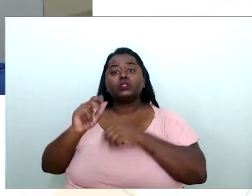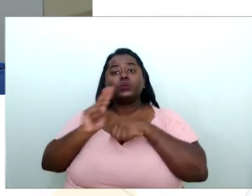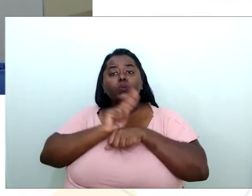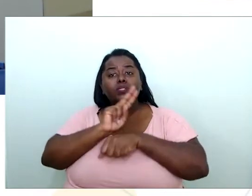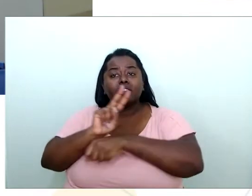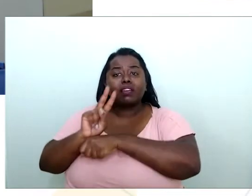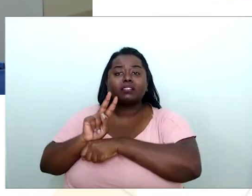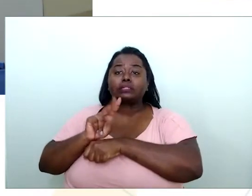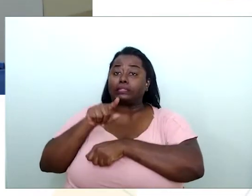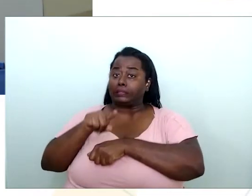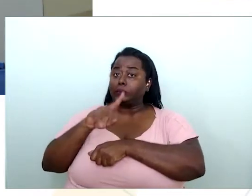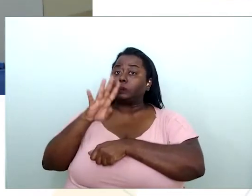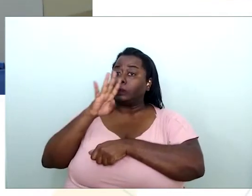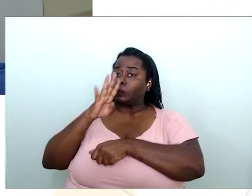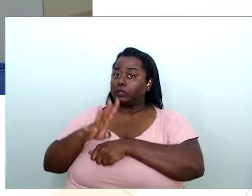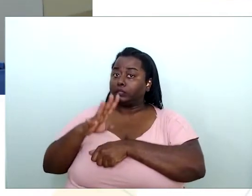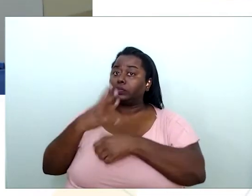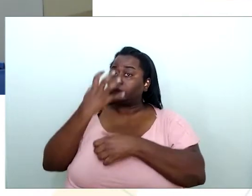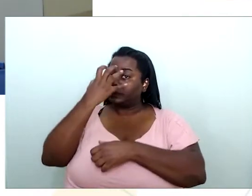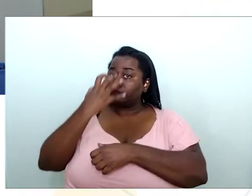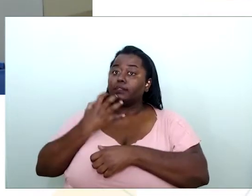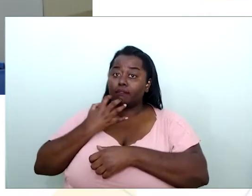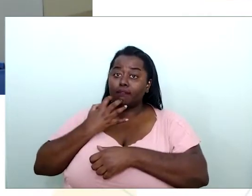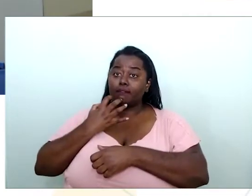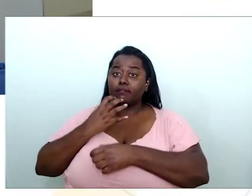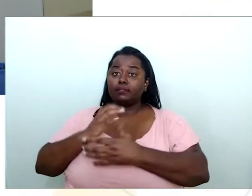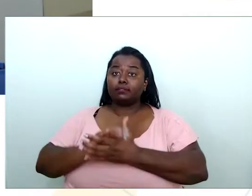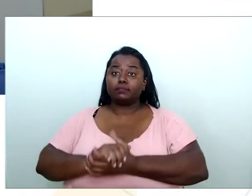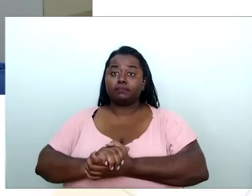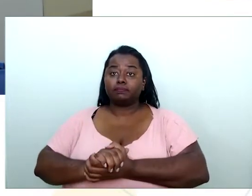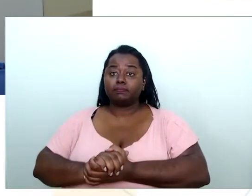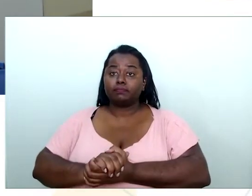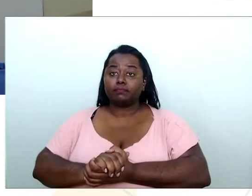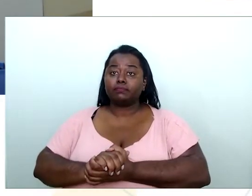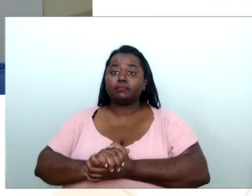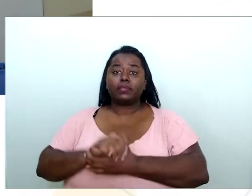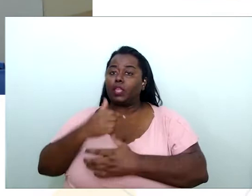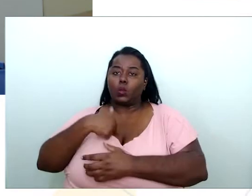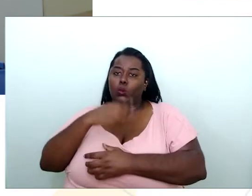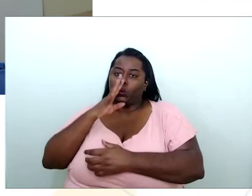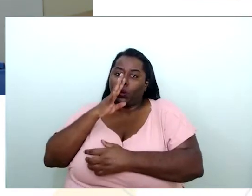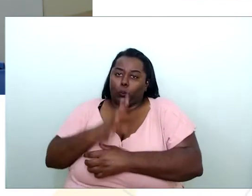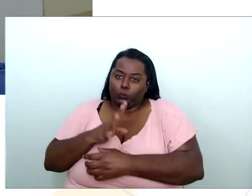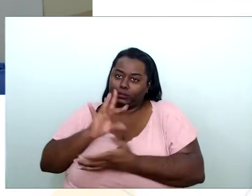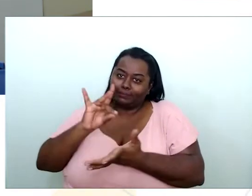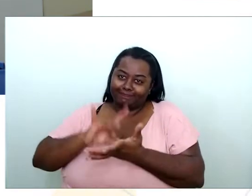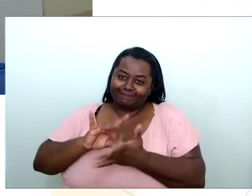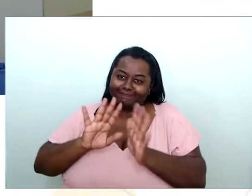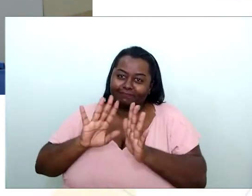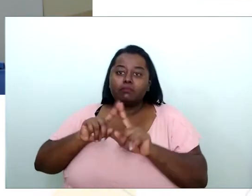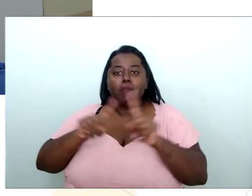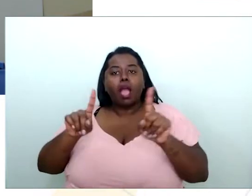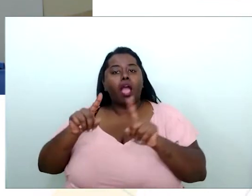very serious accusation I am making I'm not accusing anybody but I'm I am making